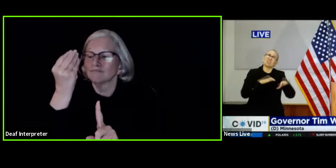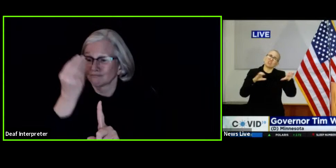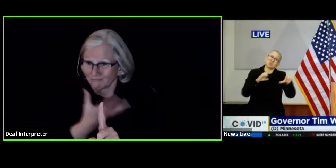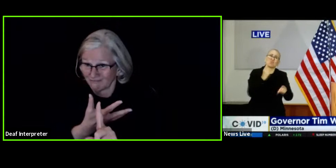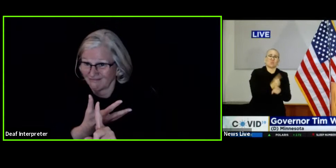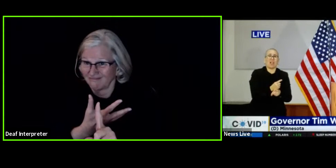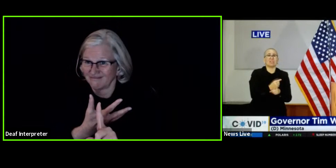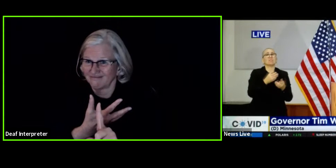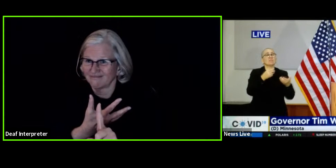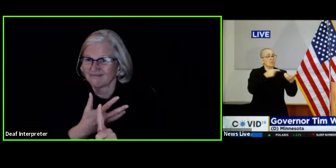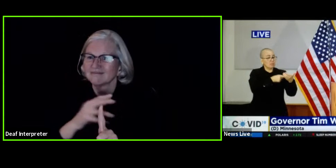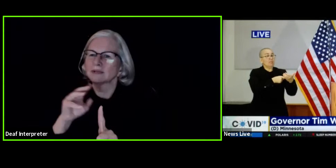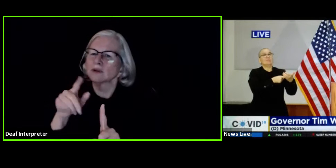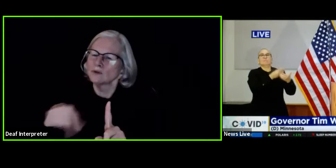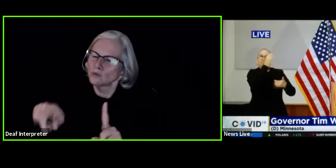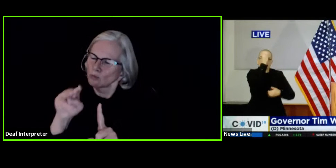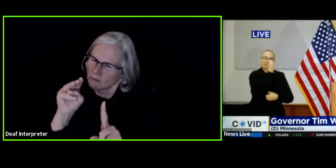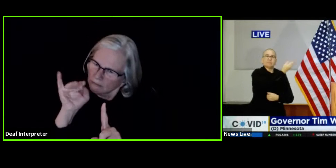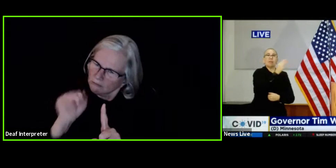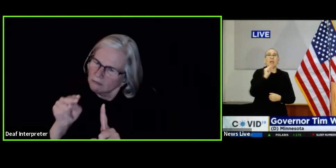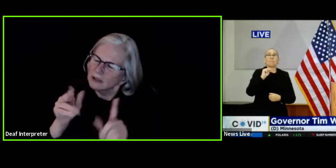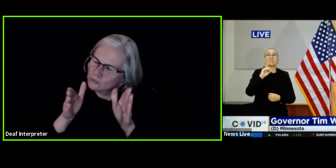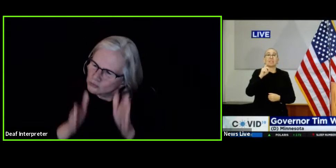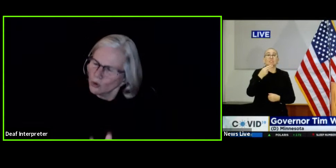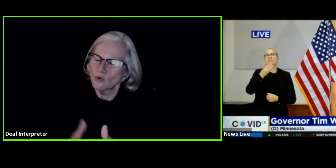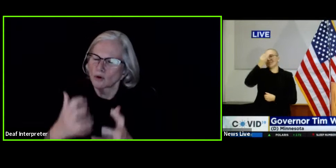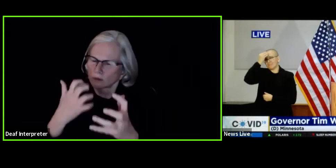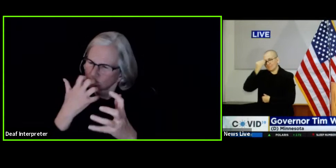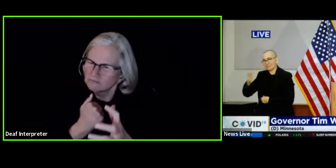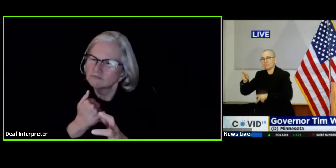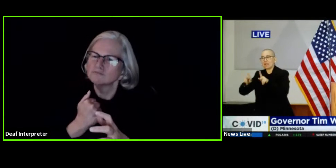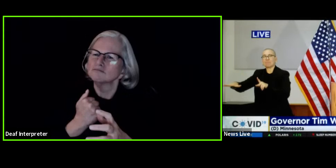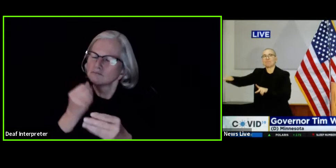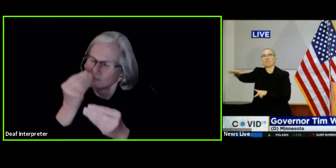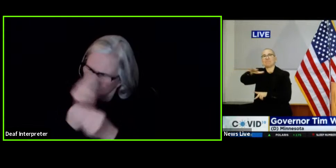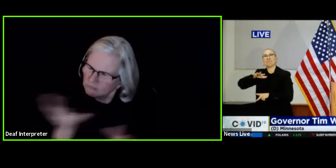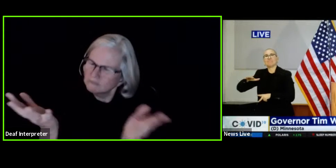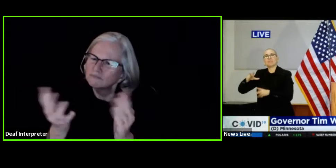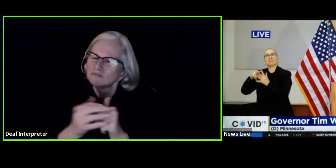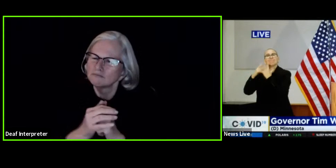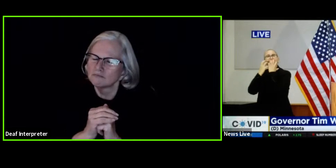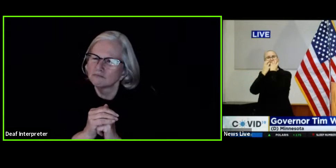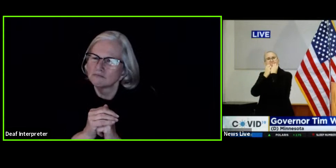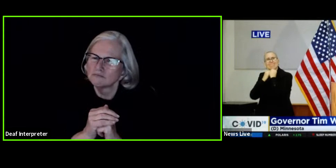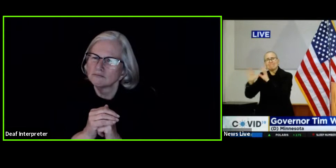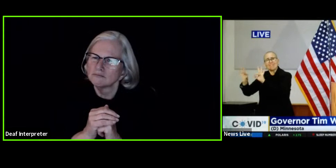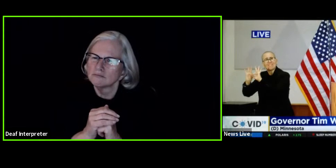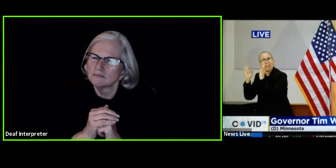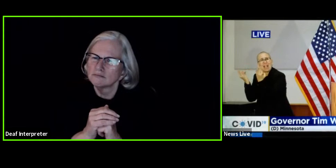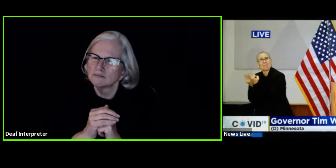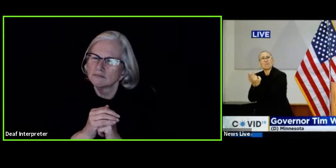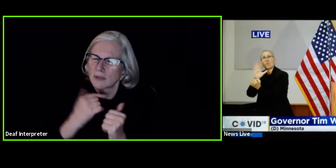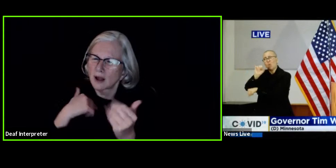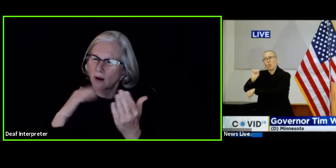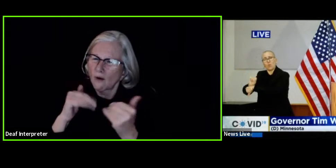AND THEIR FAMILIES AND OUR WORKERS. WE WILL HOPEFULLY BE BACK TOMORROW WITH A FLESHED OUT